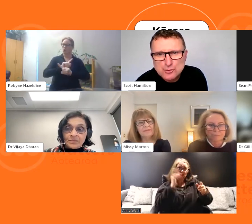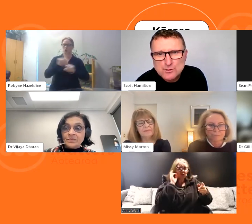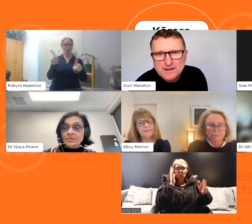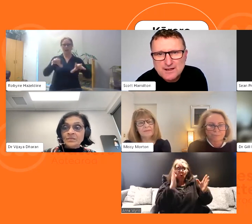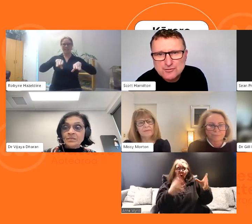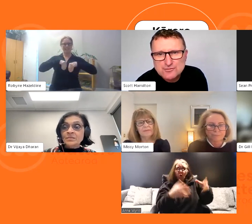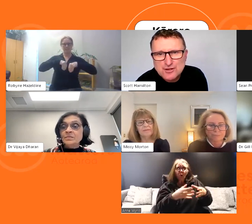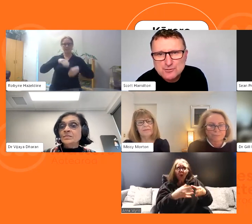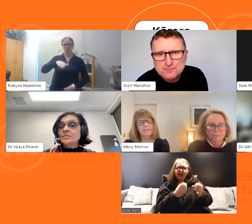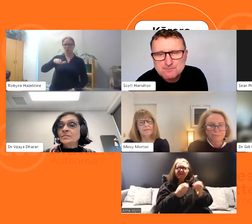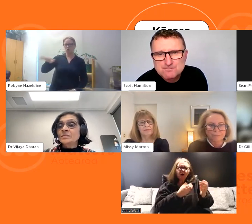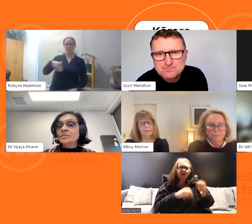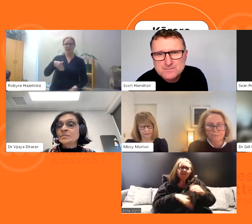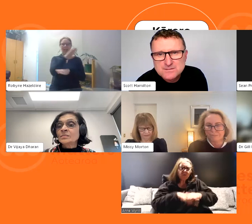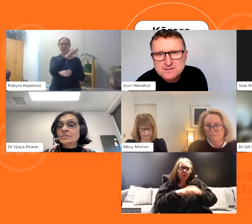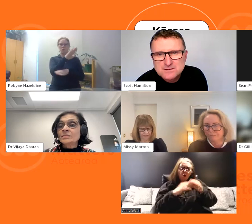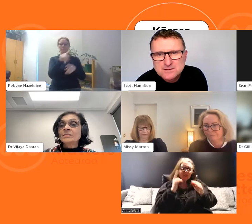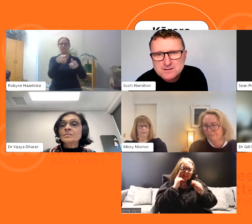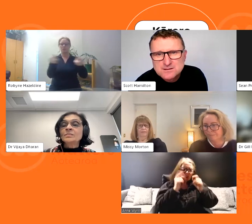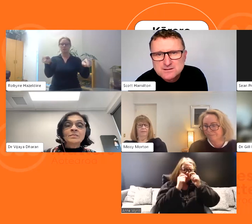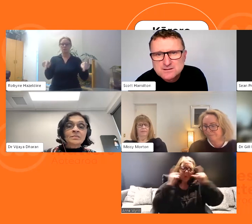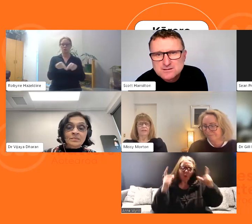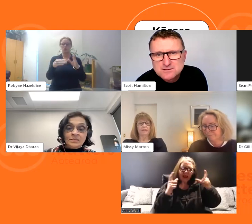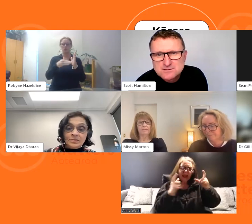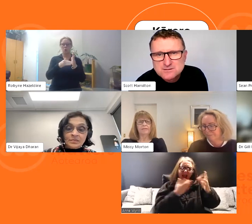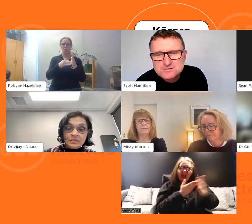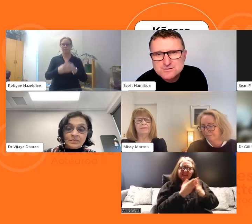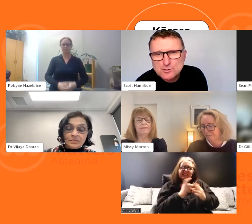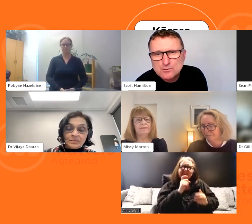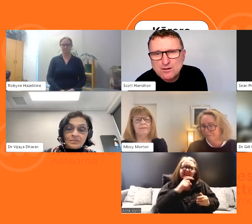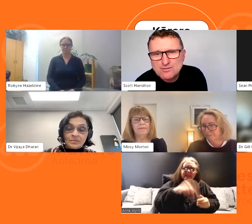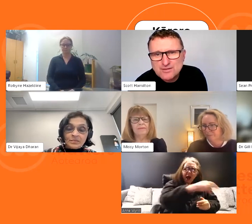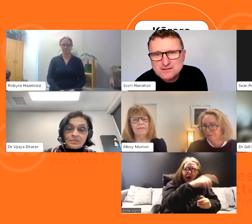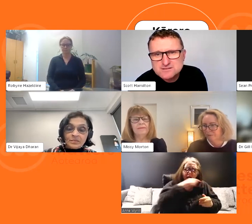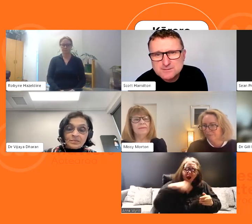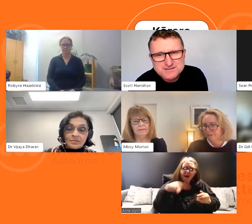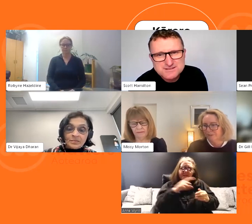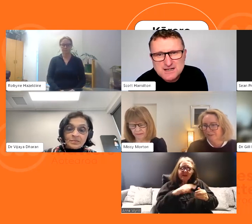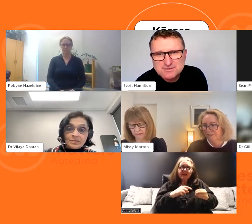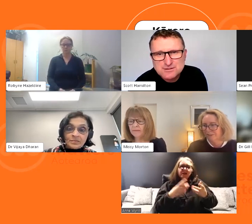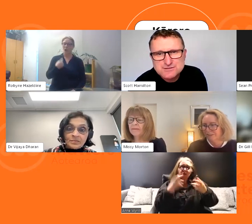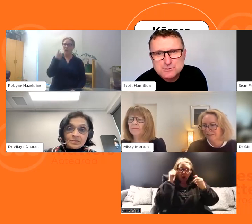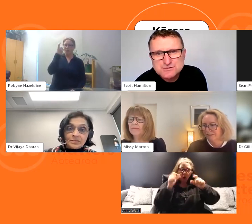who are out of zone. So I think some of the staff in those schools